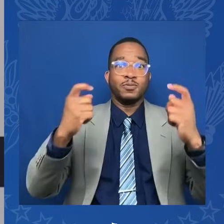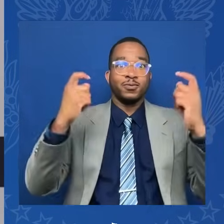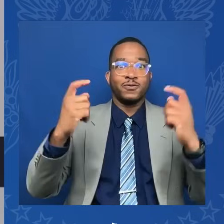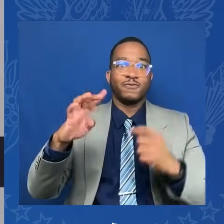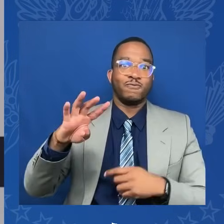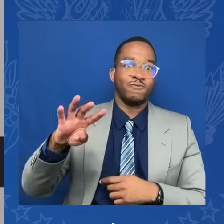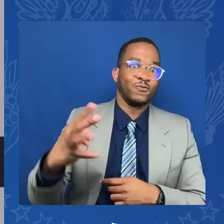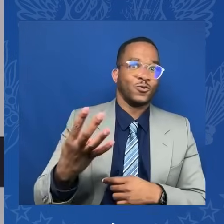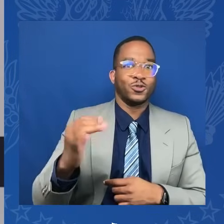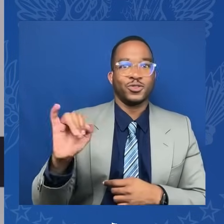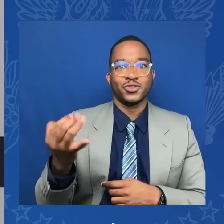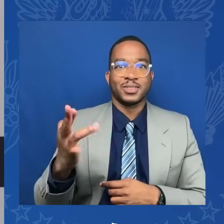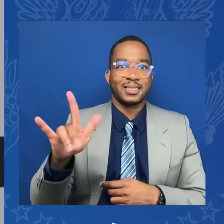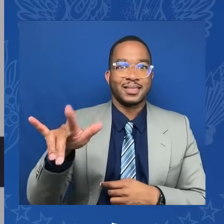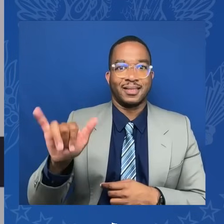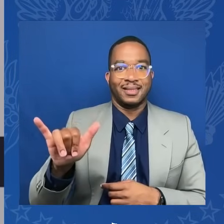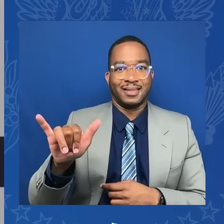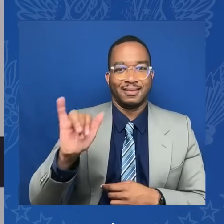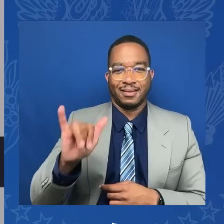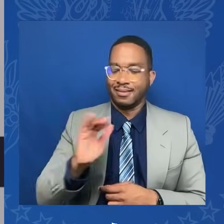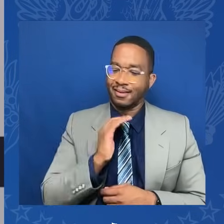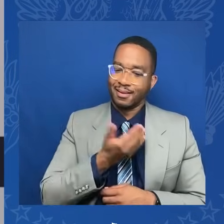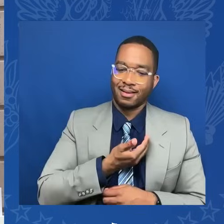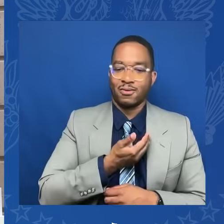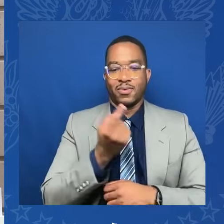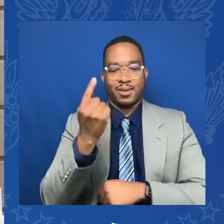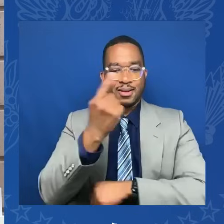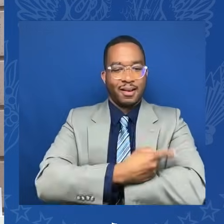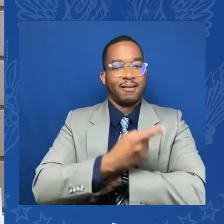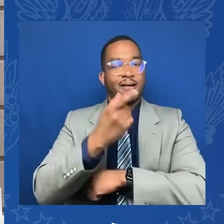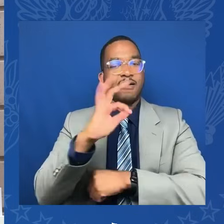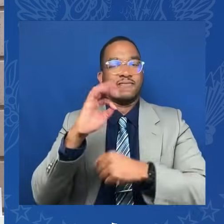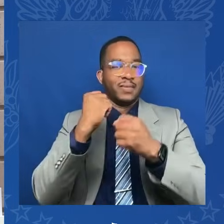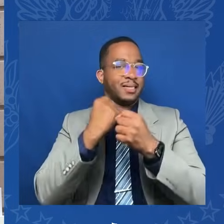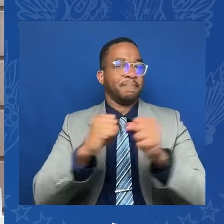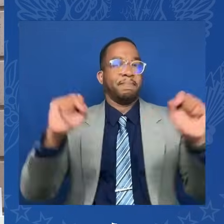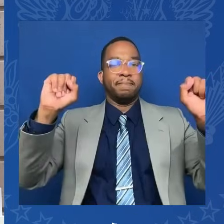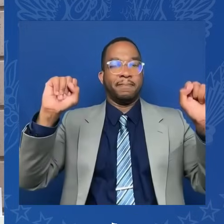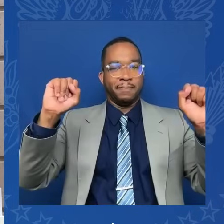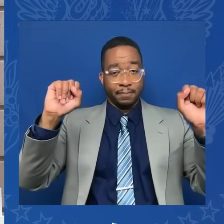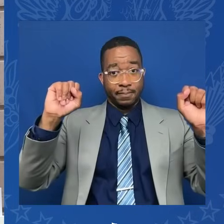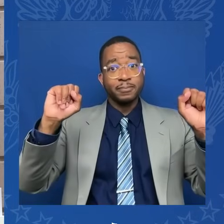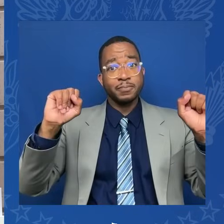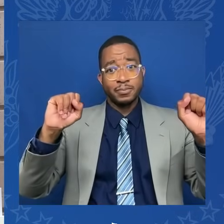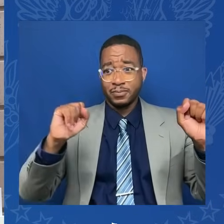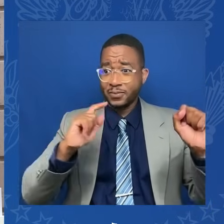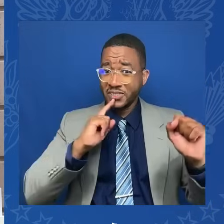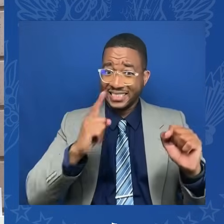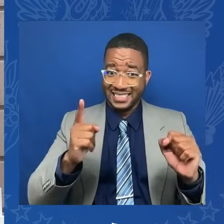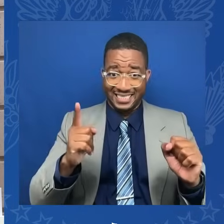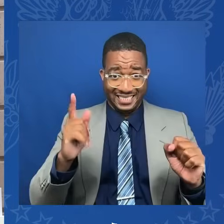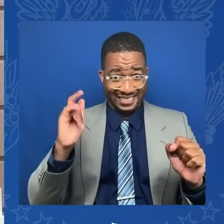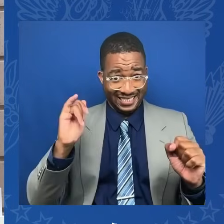That feat would not have been possible -- it's not hyperbole -- would not have been possible were it not for France coming to our aid.